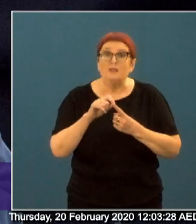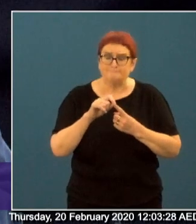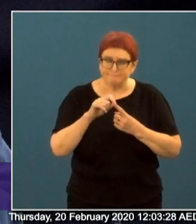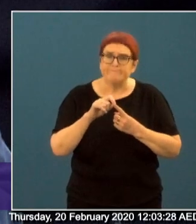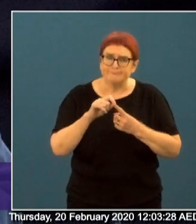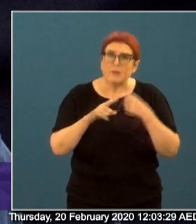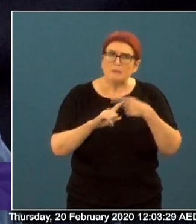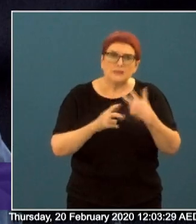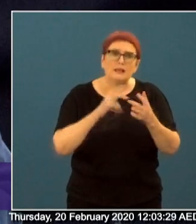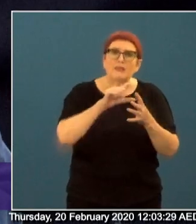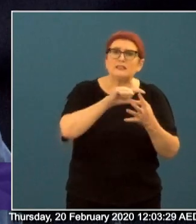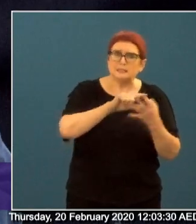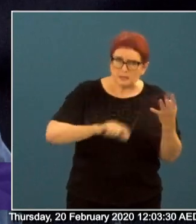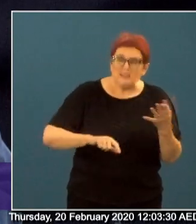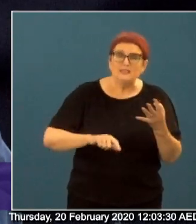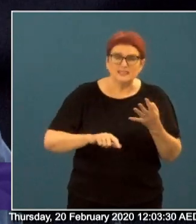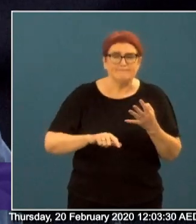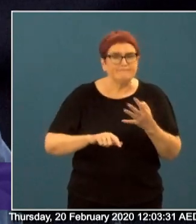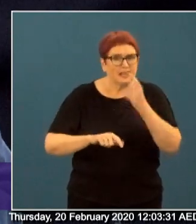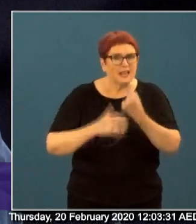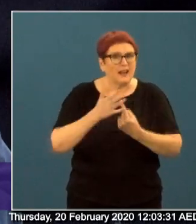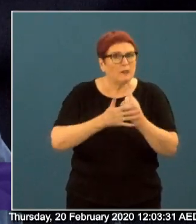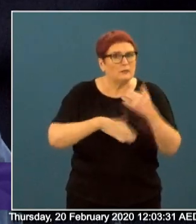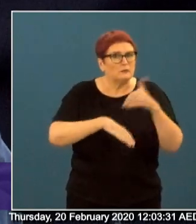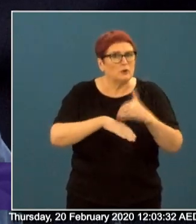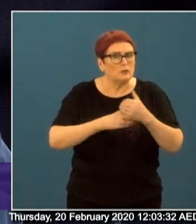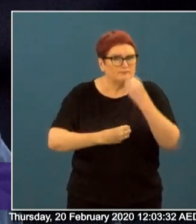these feeding and swallowing problems are very highly prevalent.